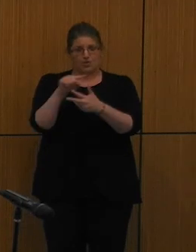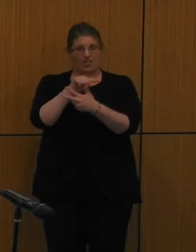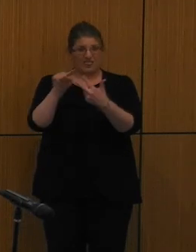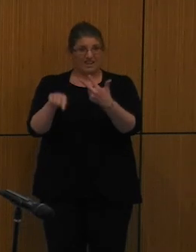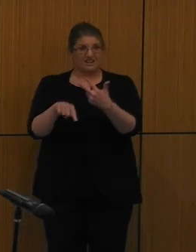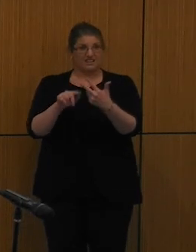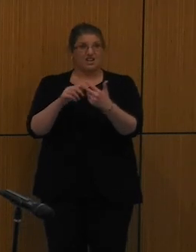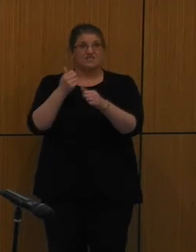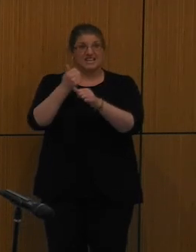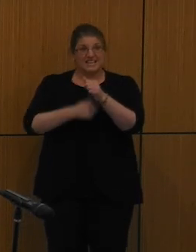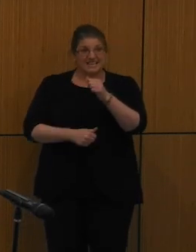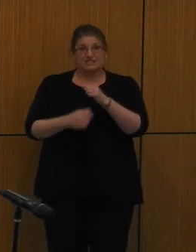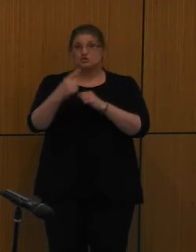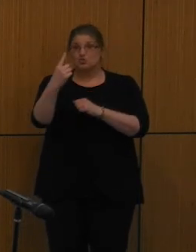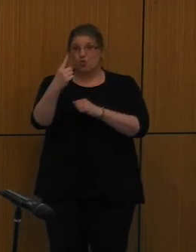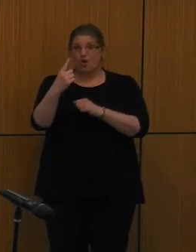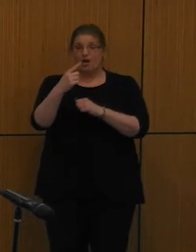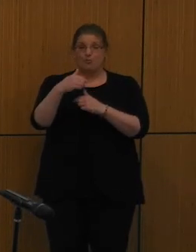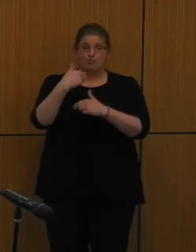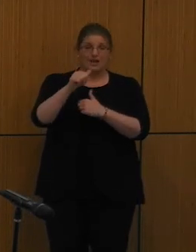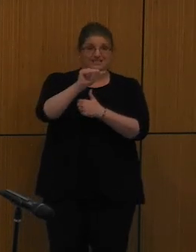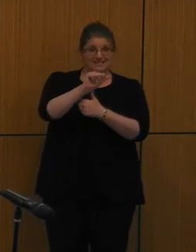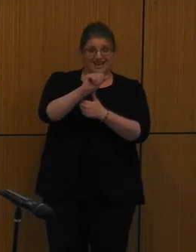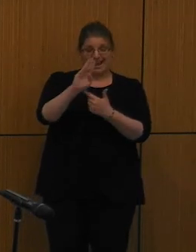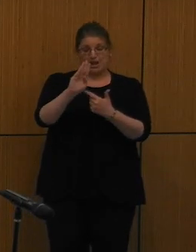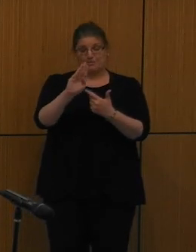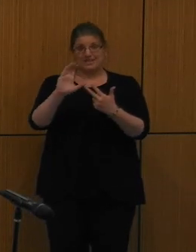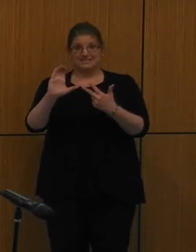as being the process a process B process C occurring over time.